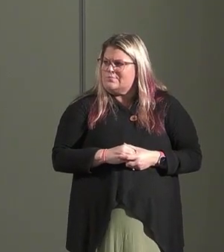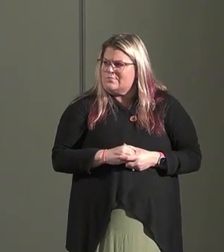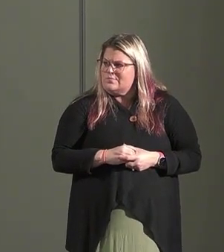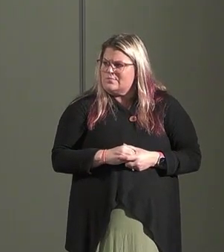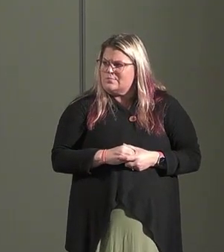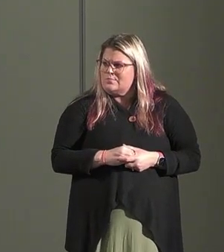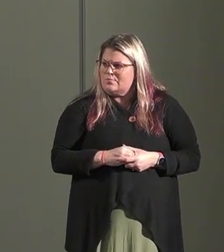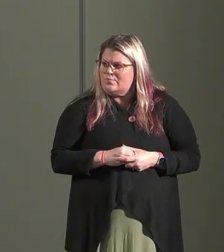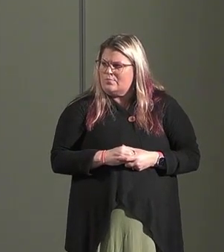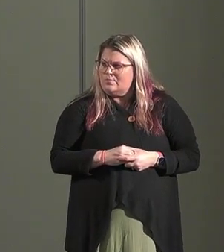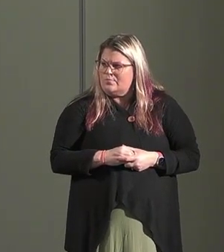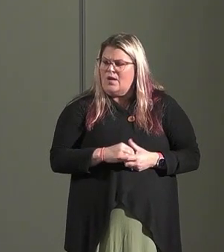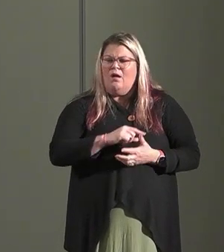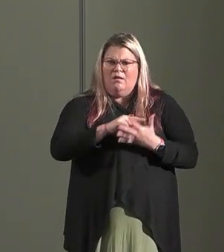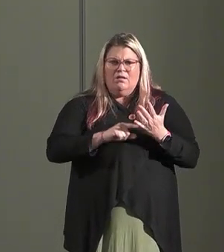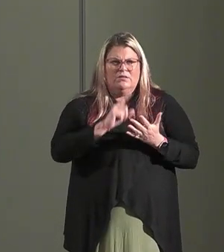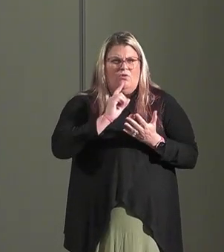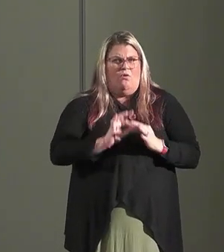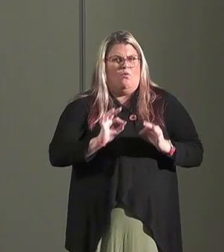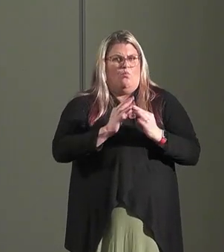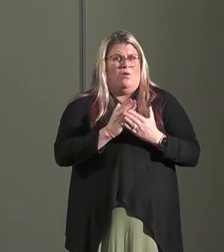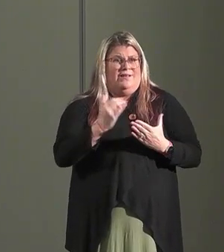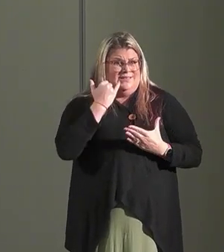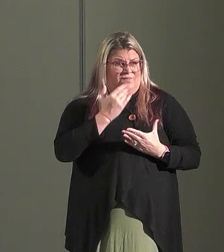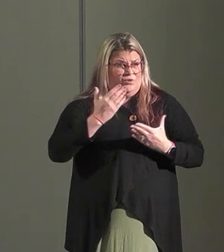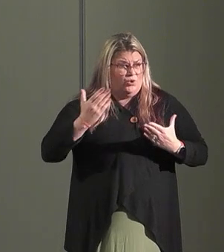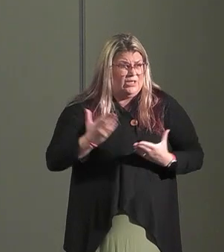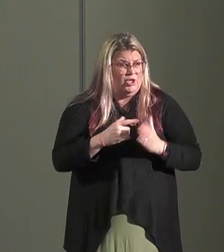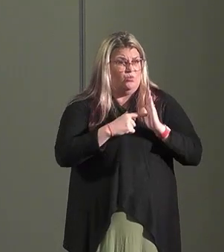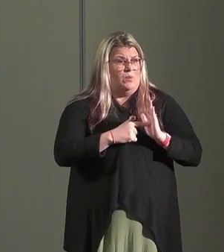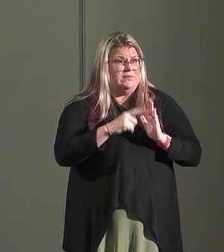These are important things you are here representing an educational institution